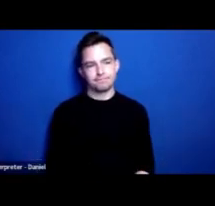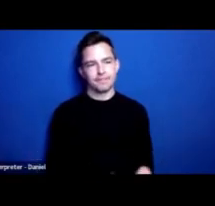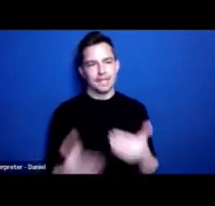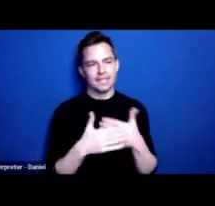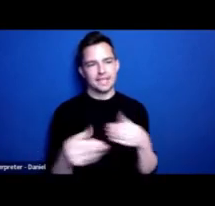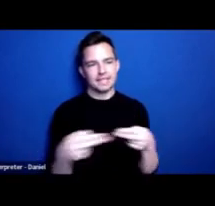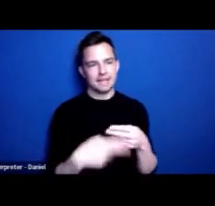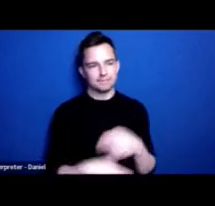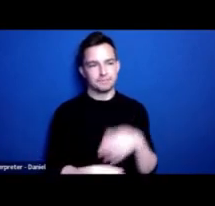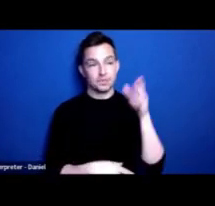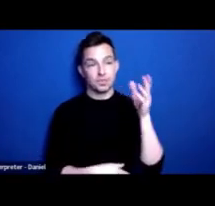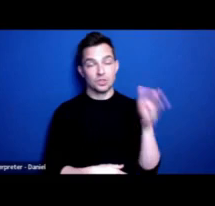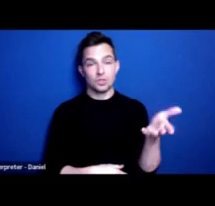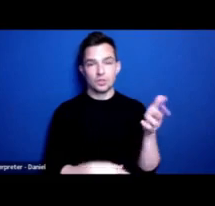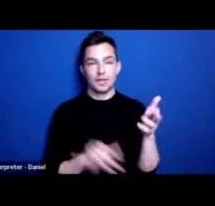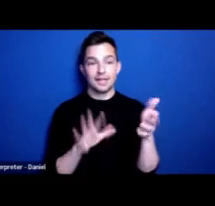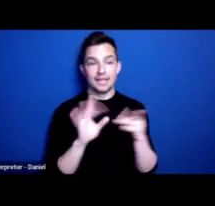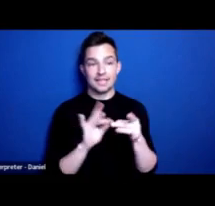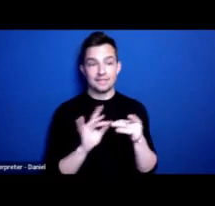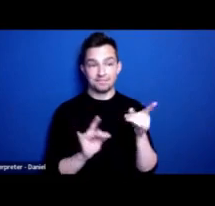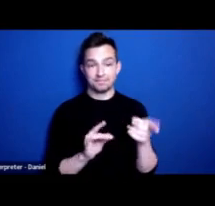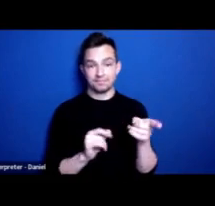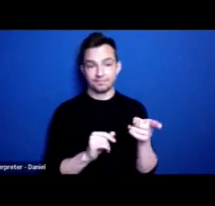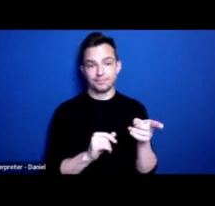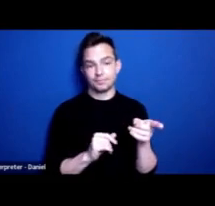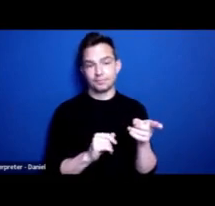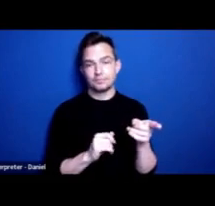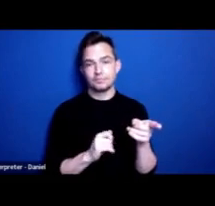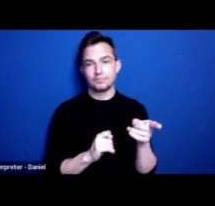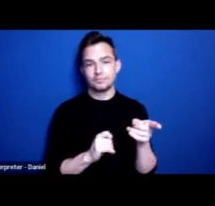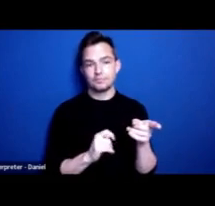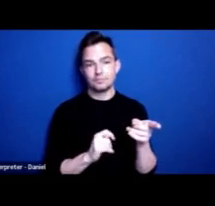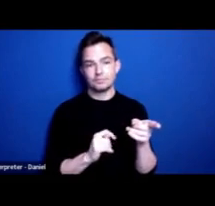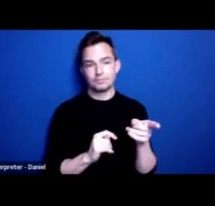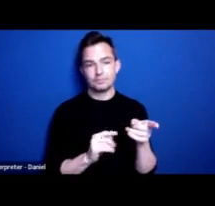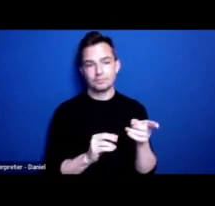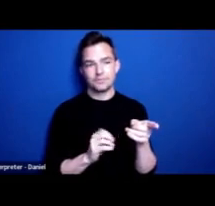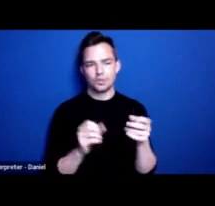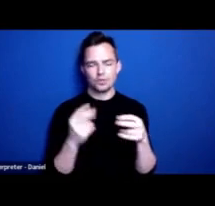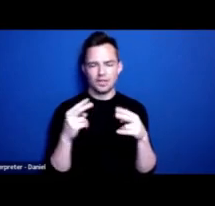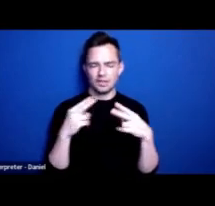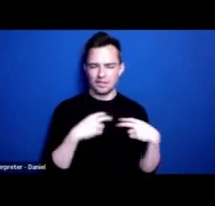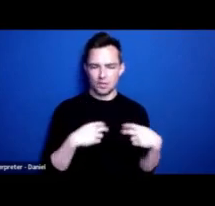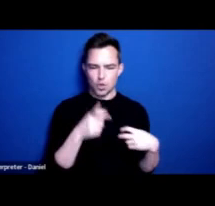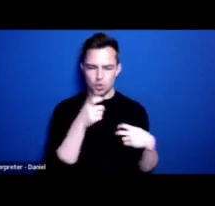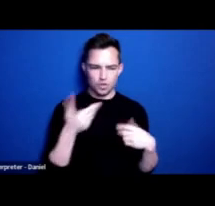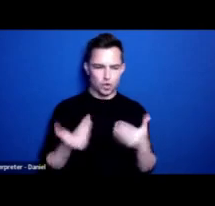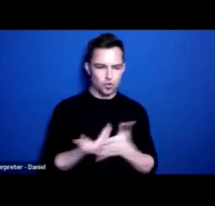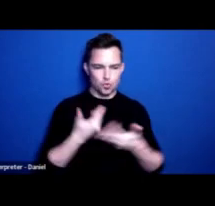So, like I said, it was figuring out who this new me is, right. And it's also coming to terms